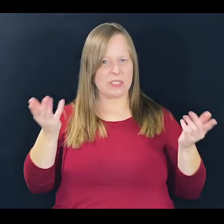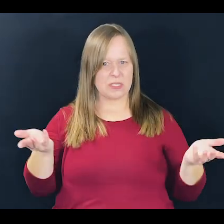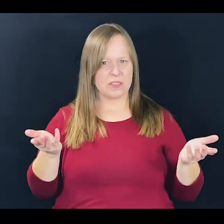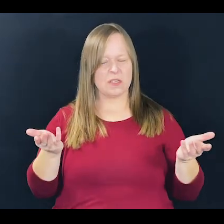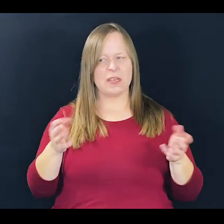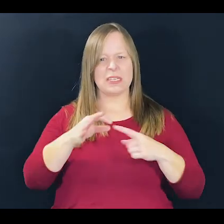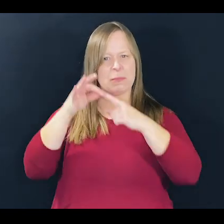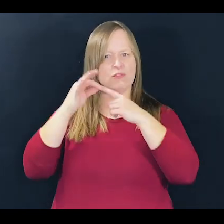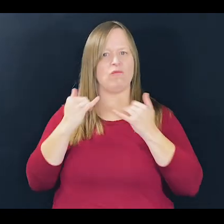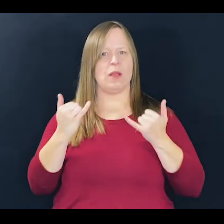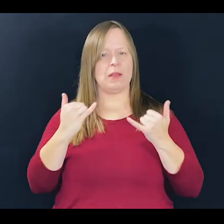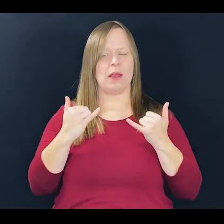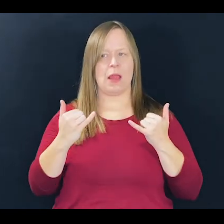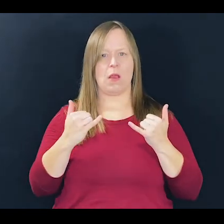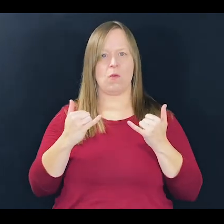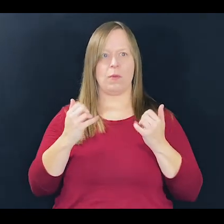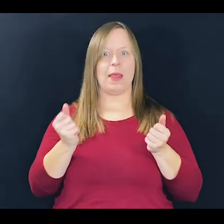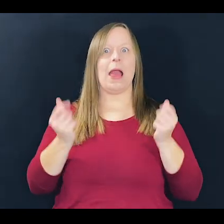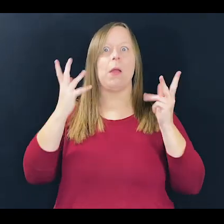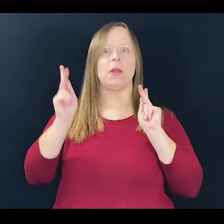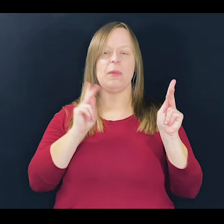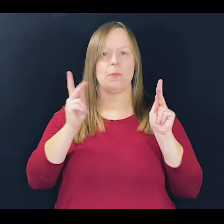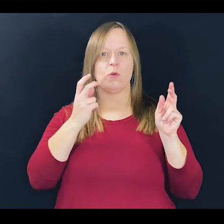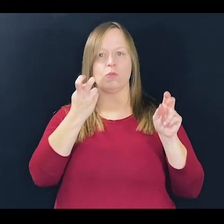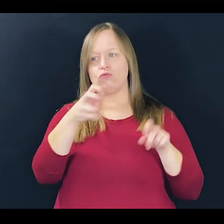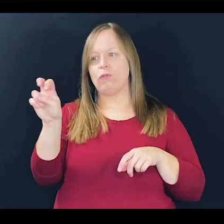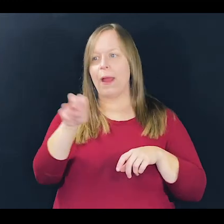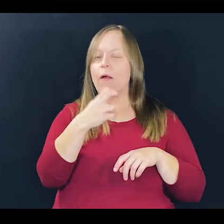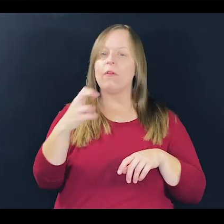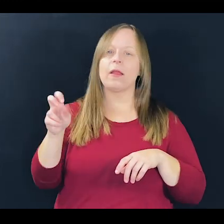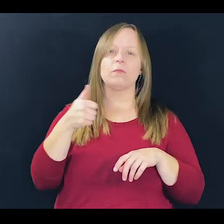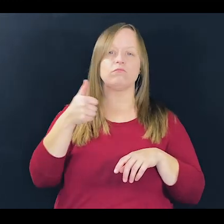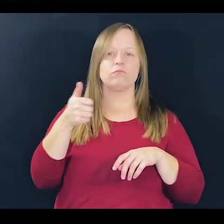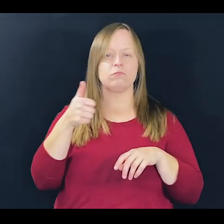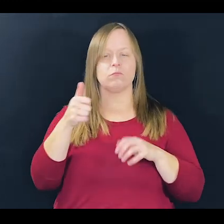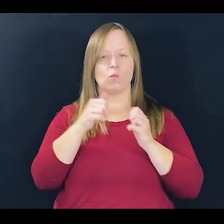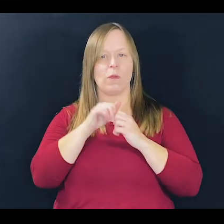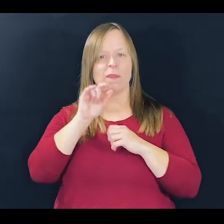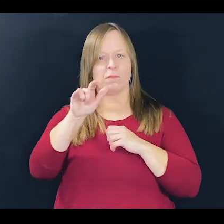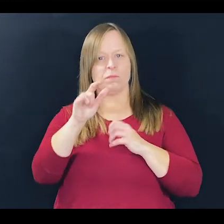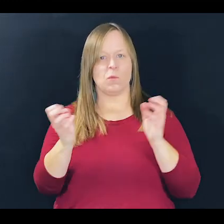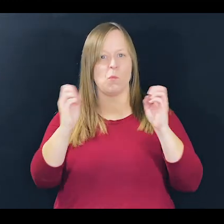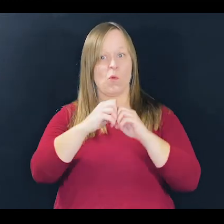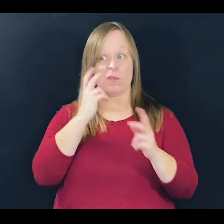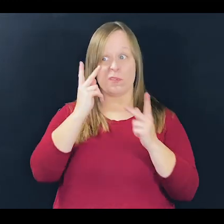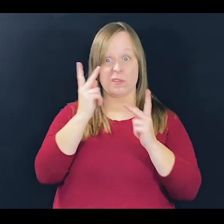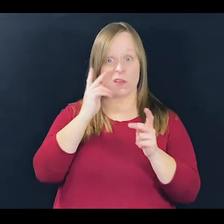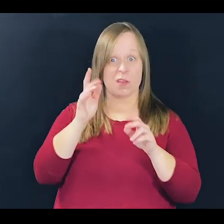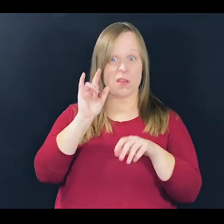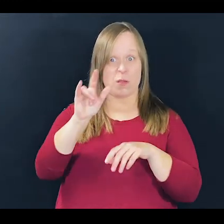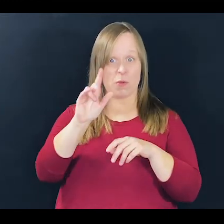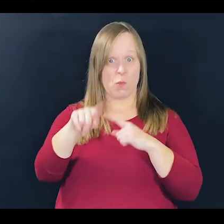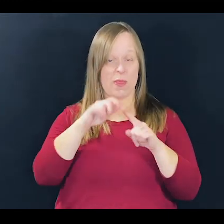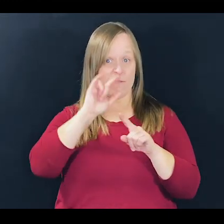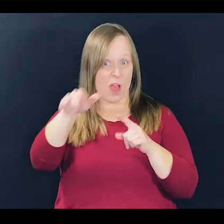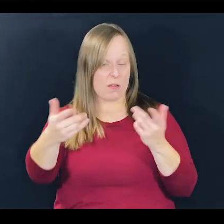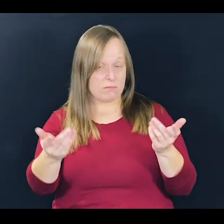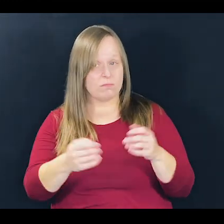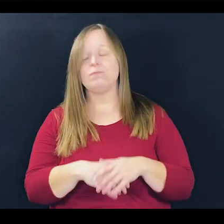especially now with given the volume of people who are traveling and probably they're going to see them on the plane when they're flying.